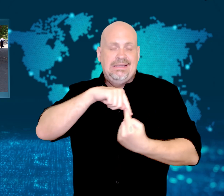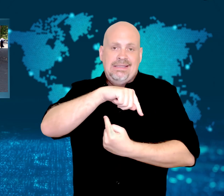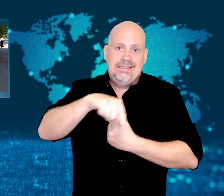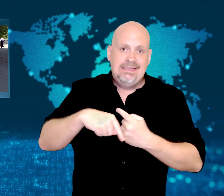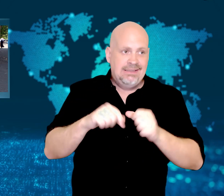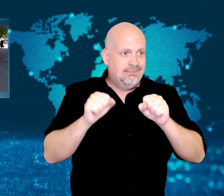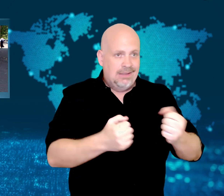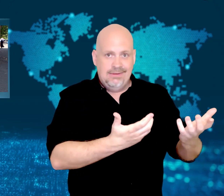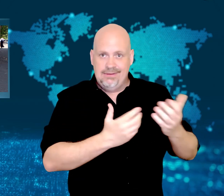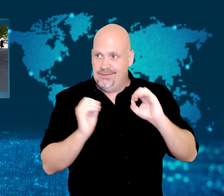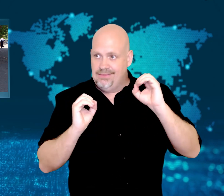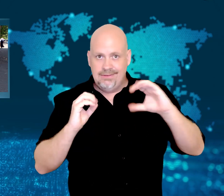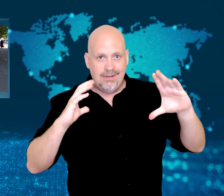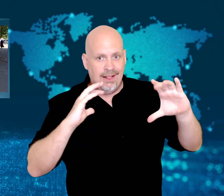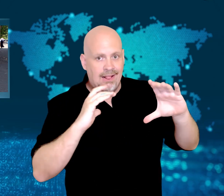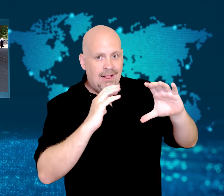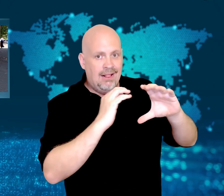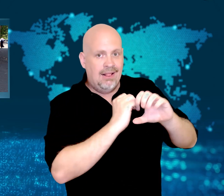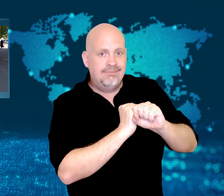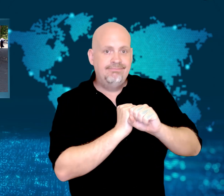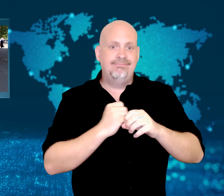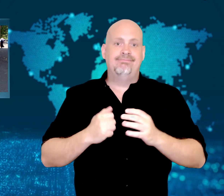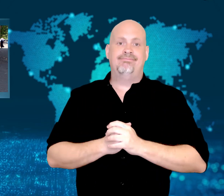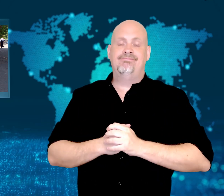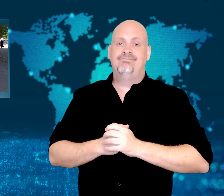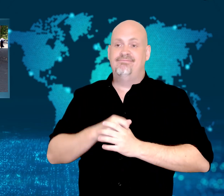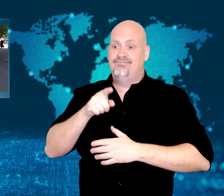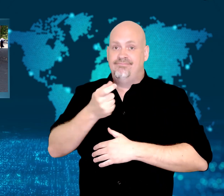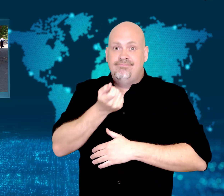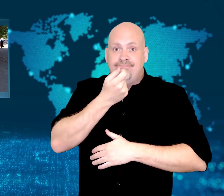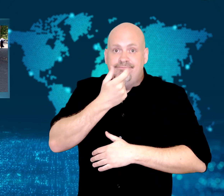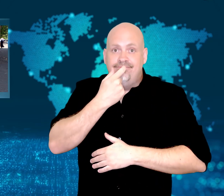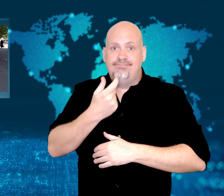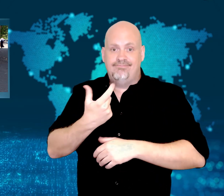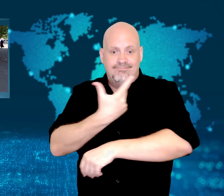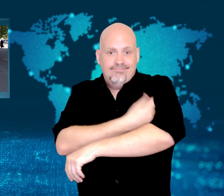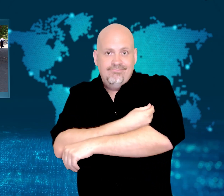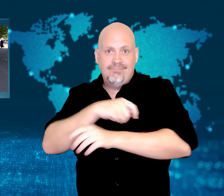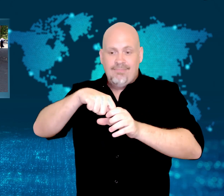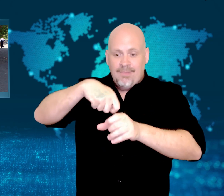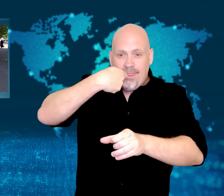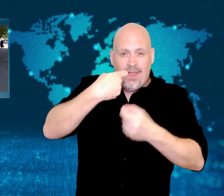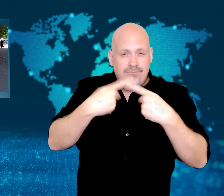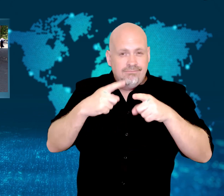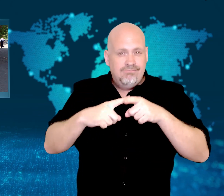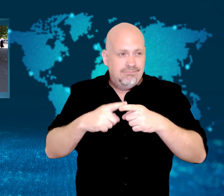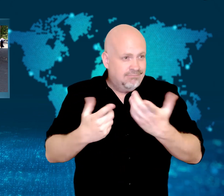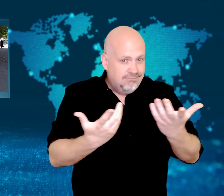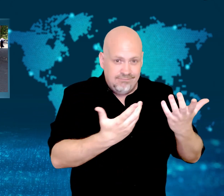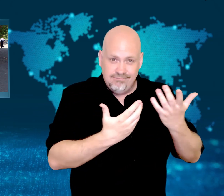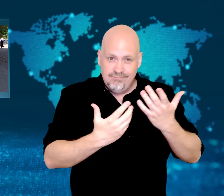They are short in medicines needed to treat strokes and heart attacks.